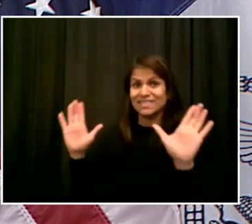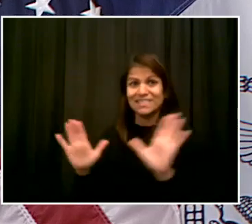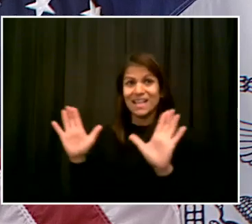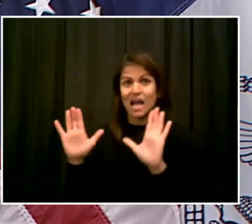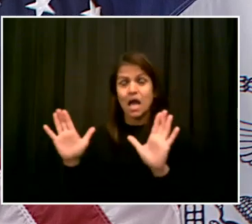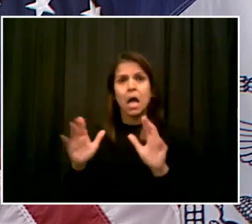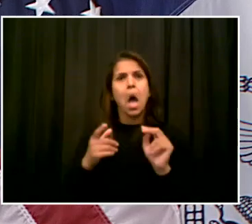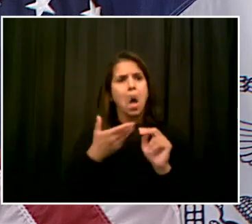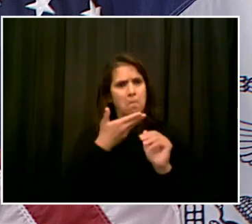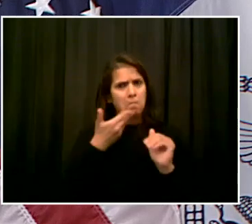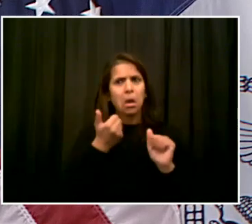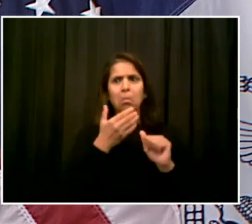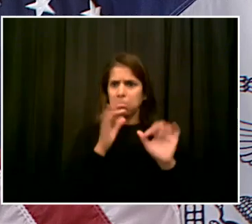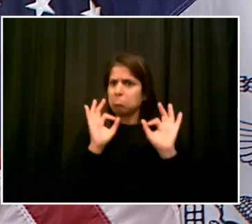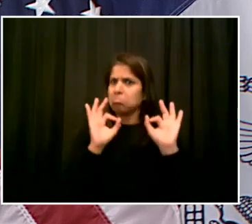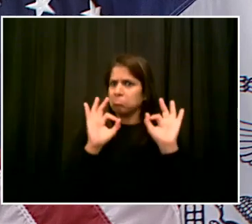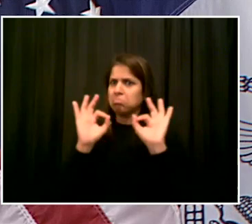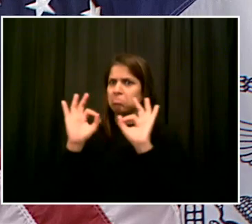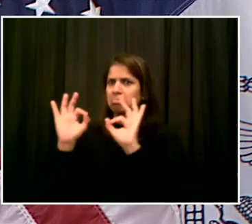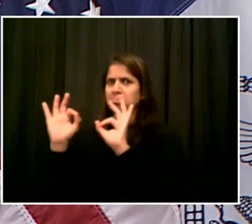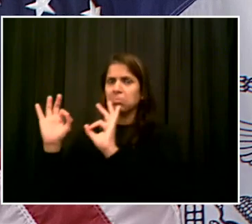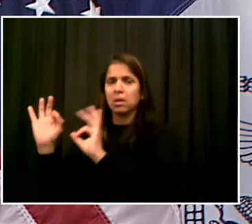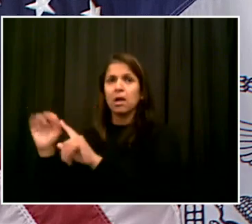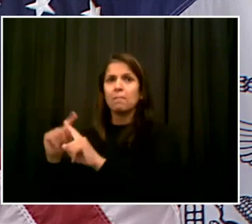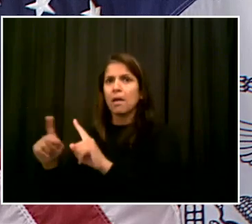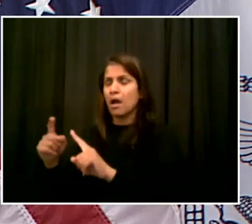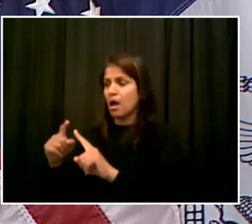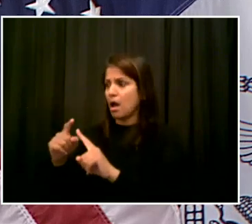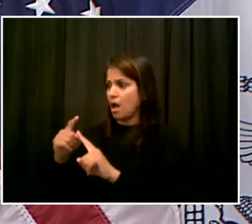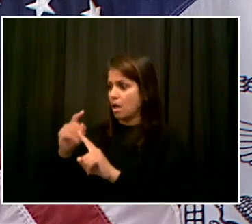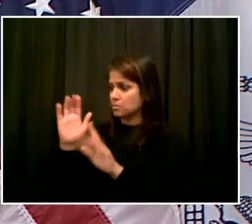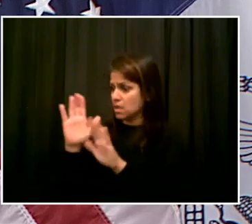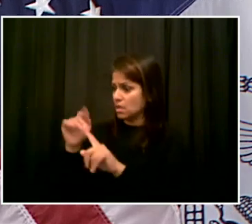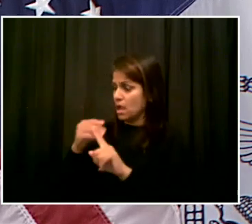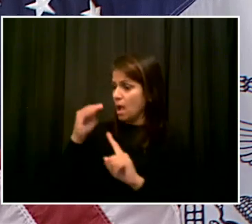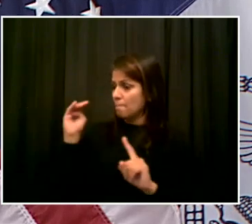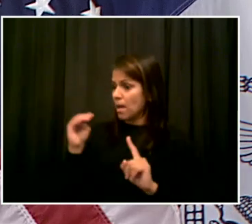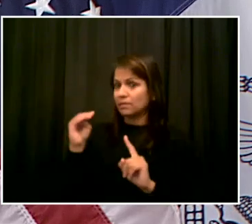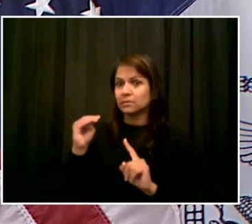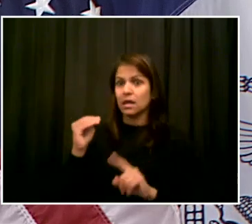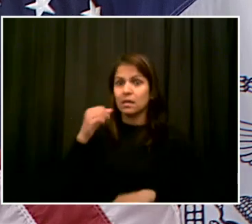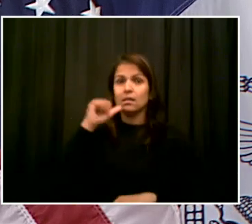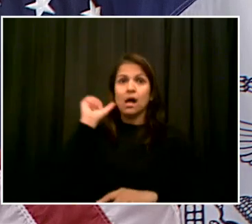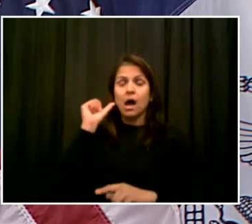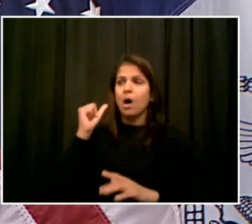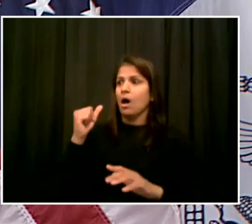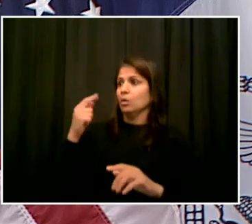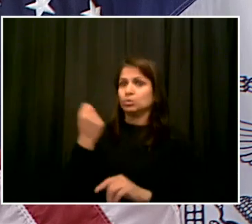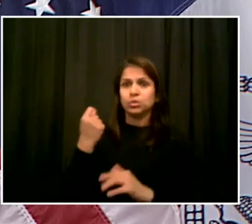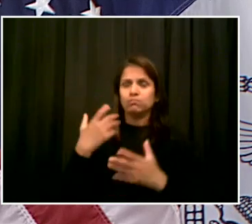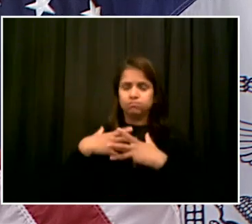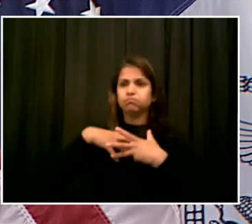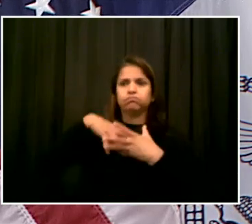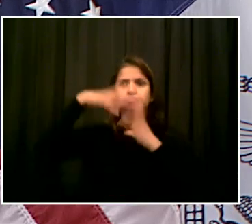ARE BEING HELD TOGETHER IN A SHIFTING DYNAMIC